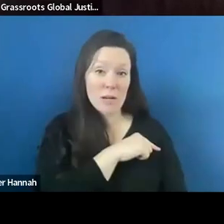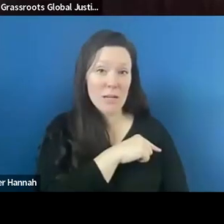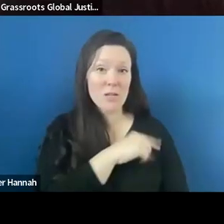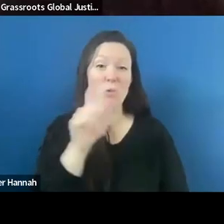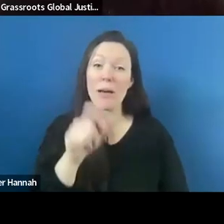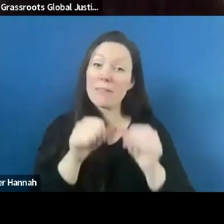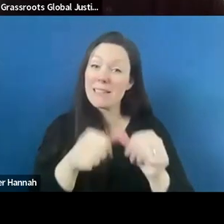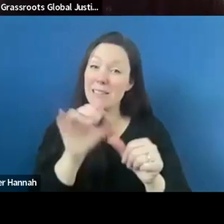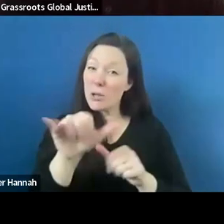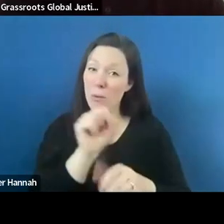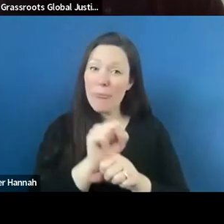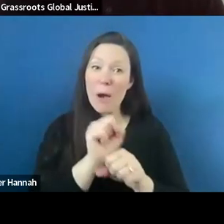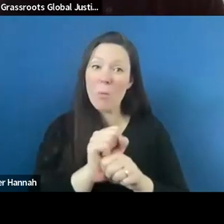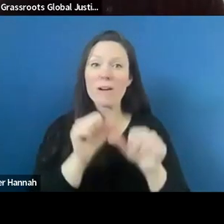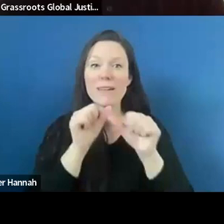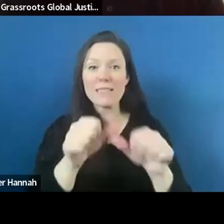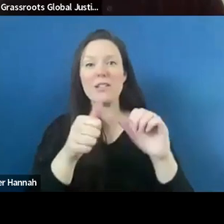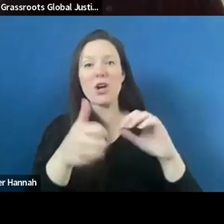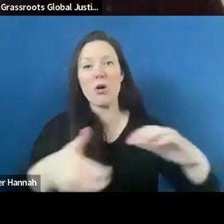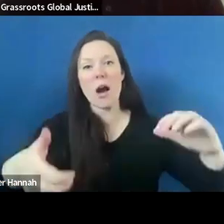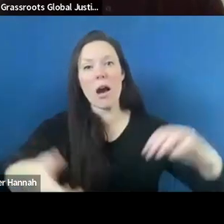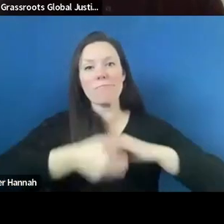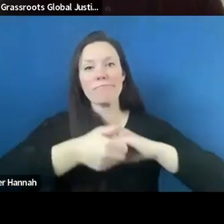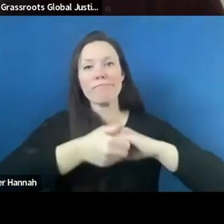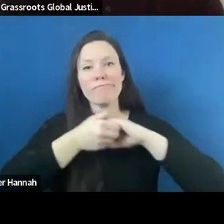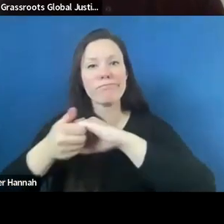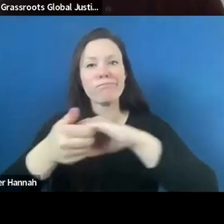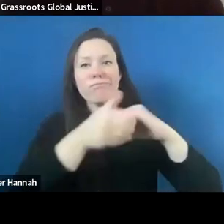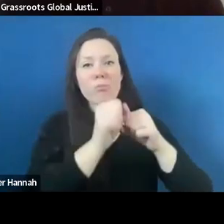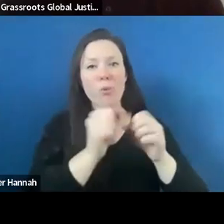Let's continue to collaborate with our, with workers and the unions in order